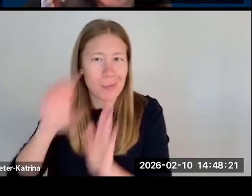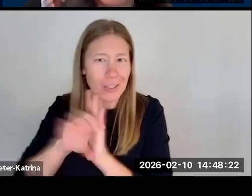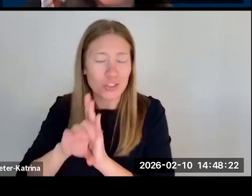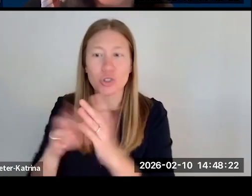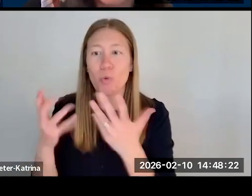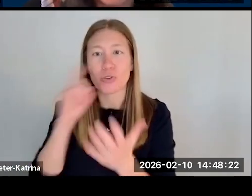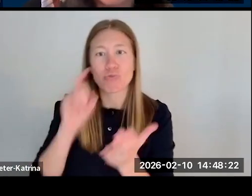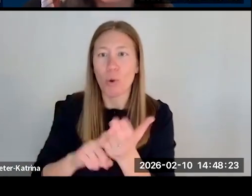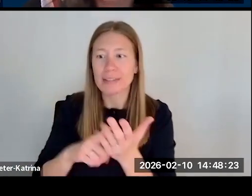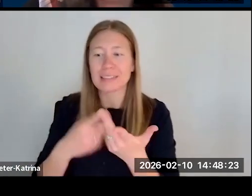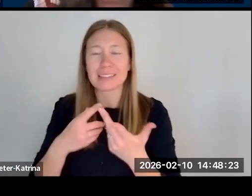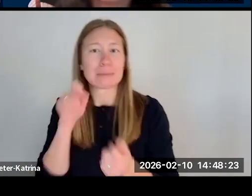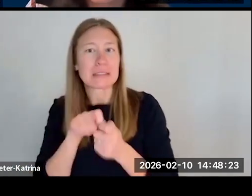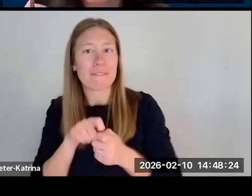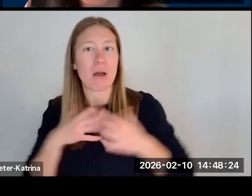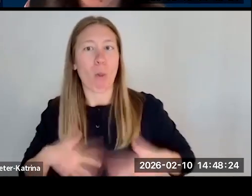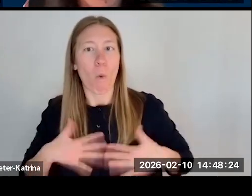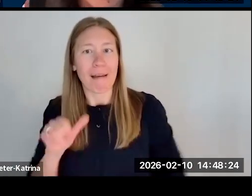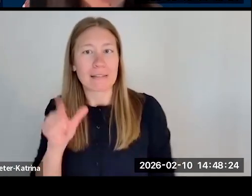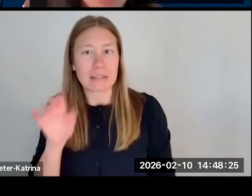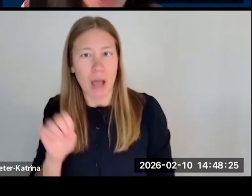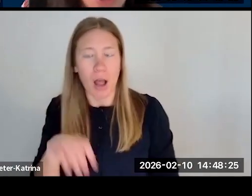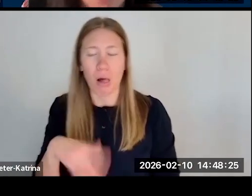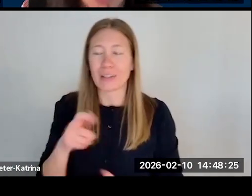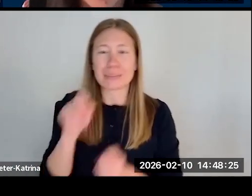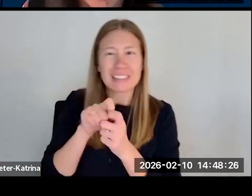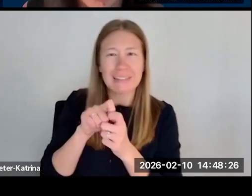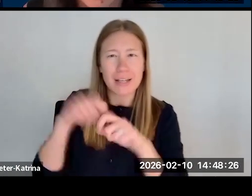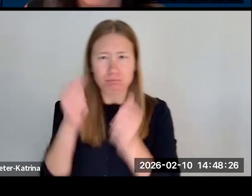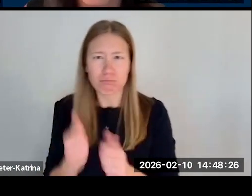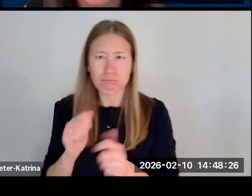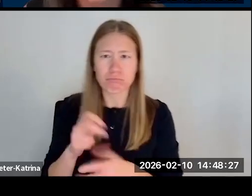of clothing that she's wearing or the specific pose she's in or something like that.